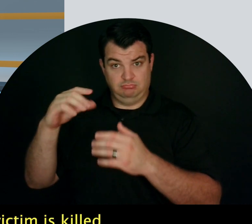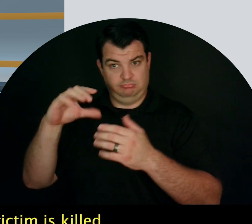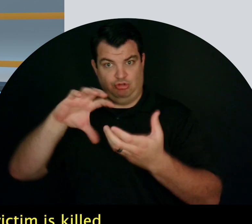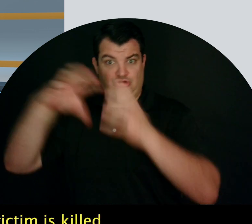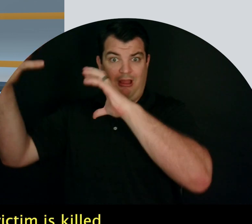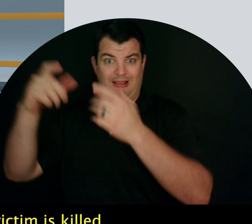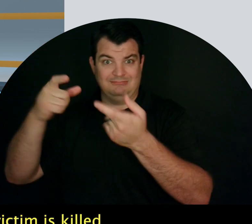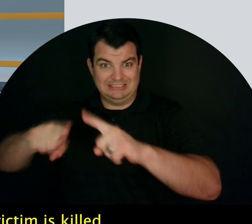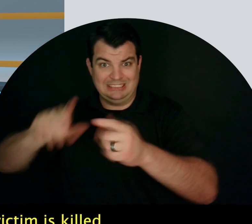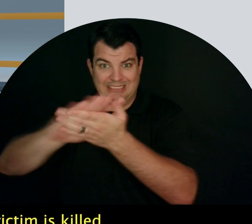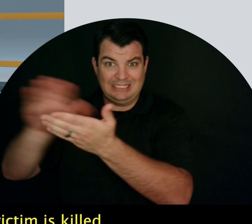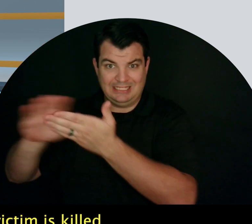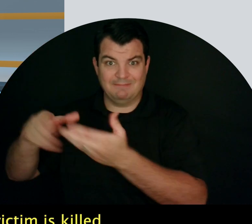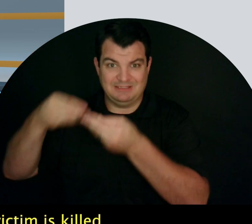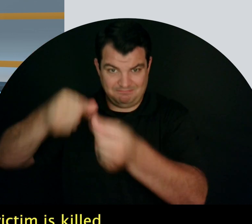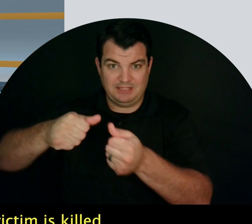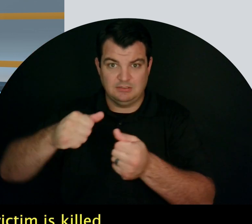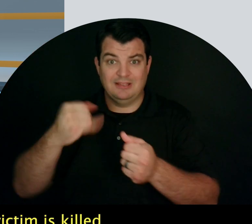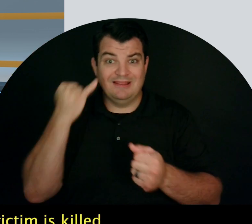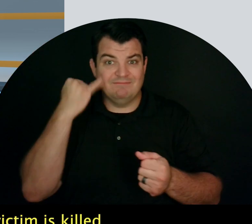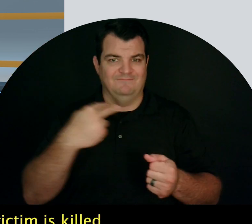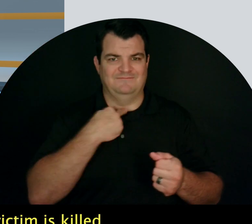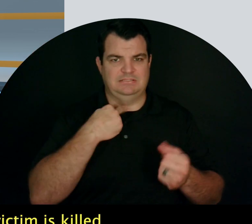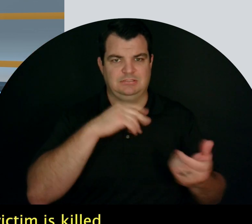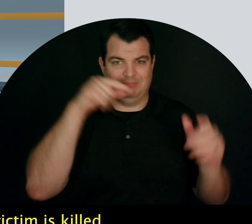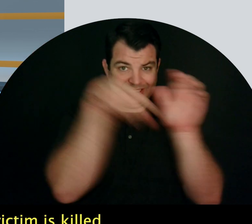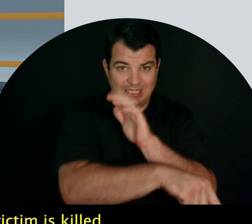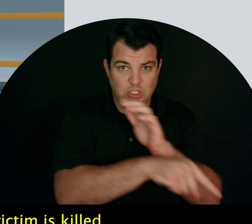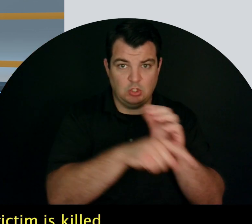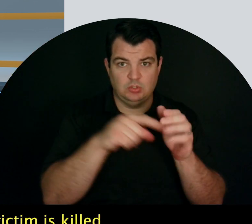cleanup expenses when the victim is killed in a shared residence